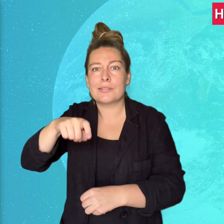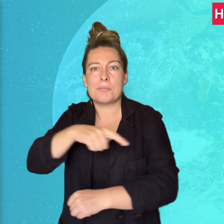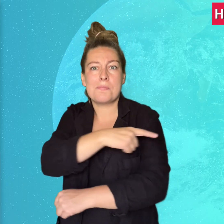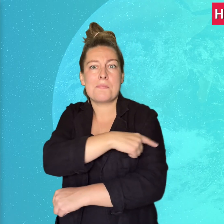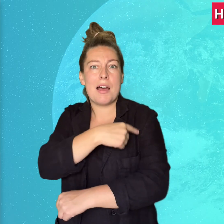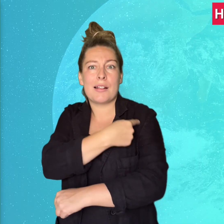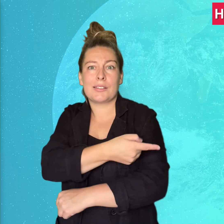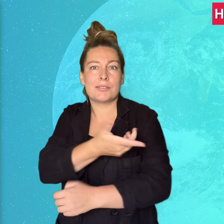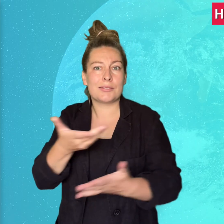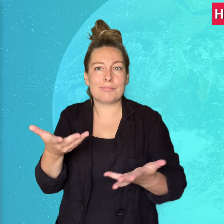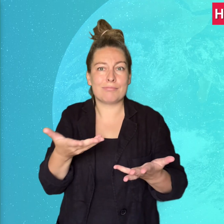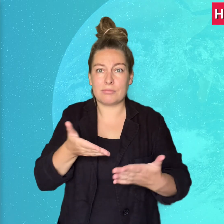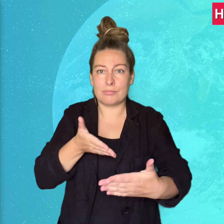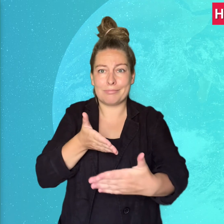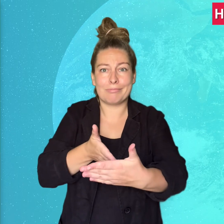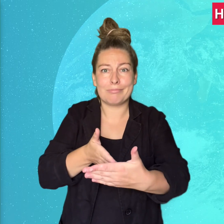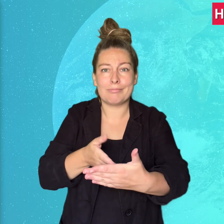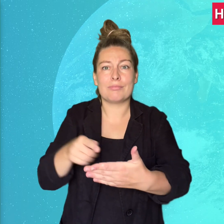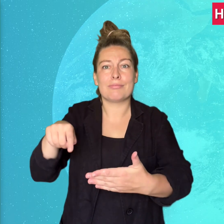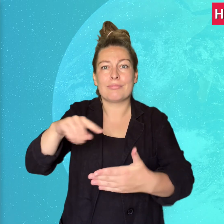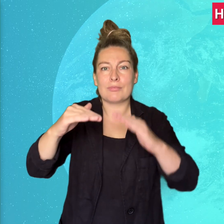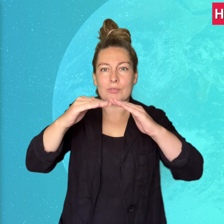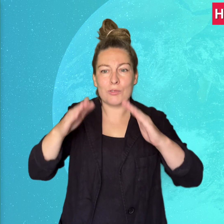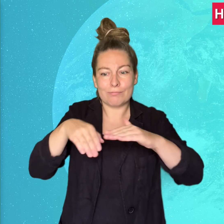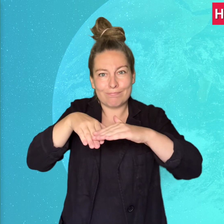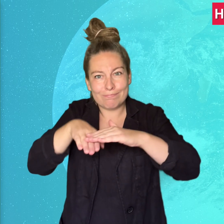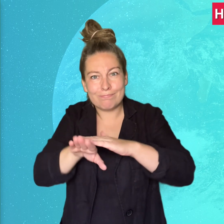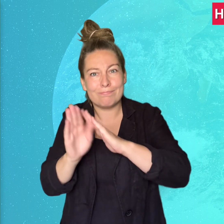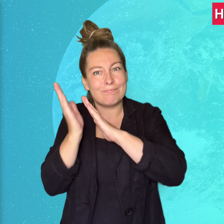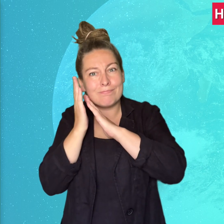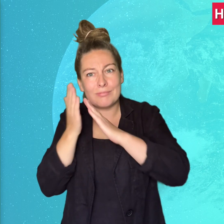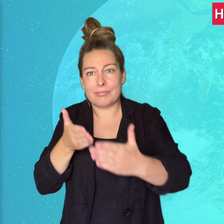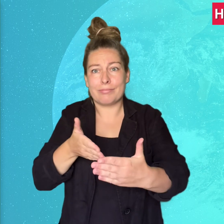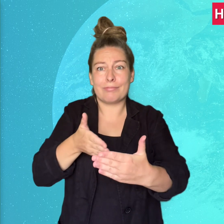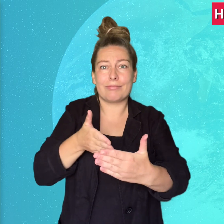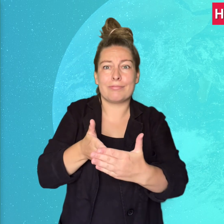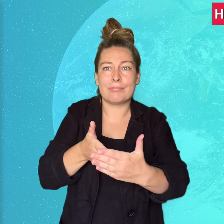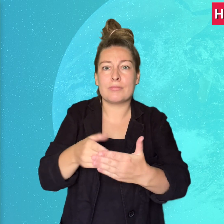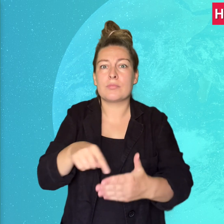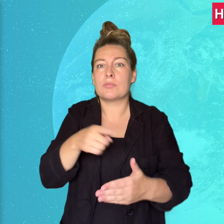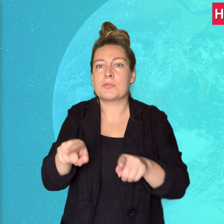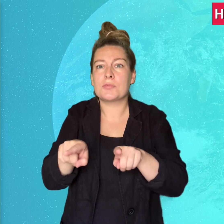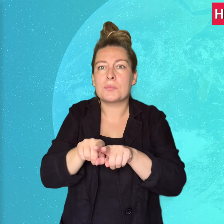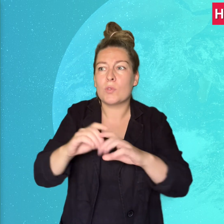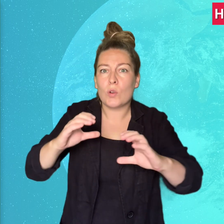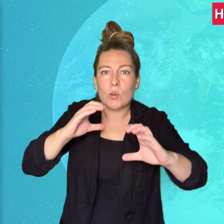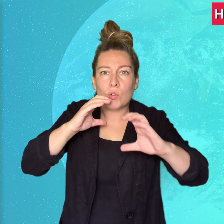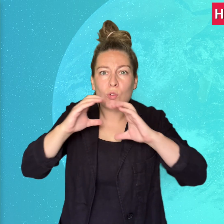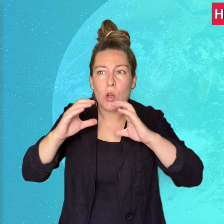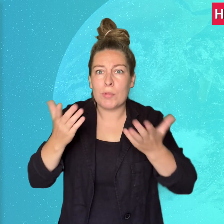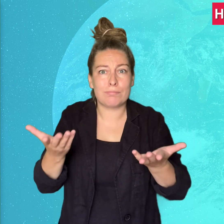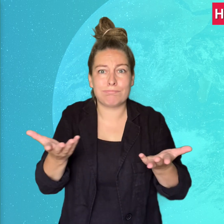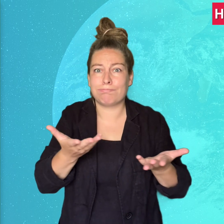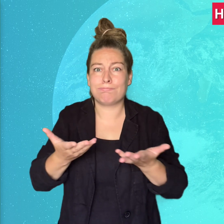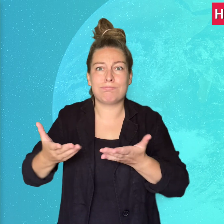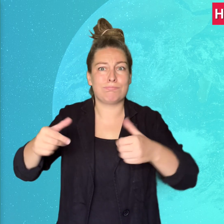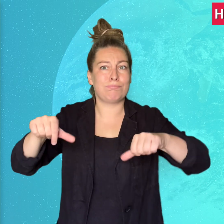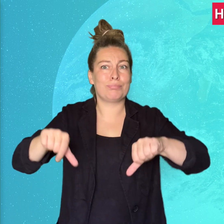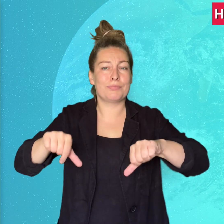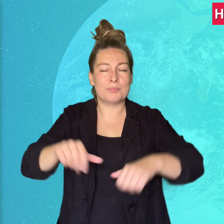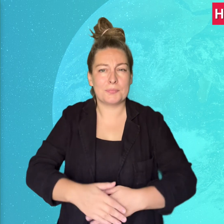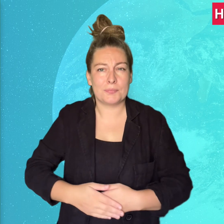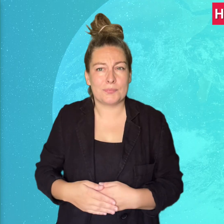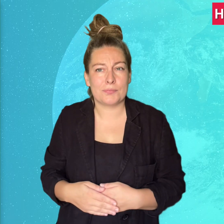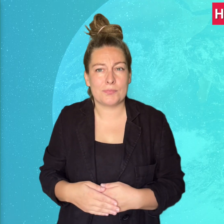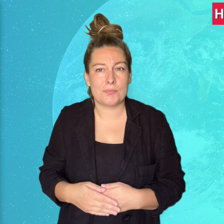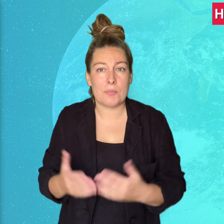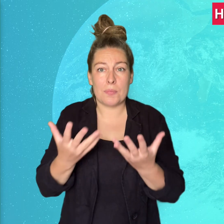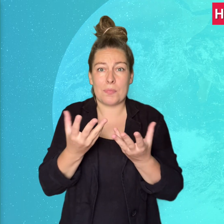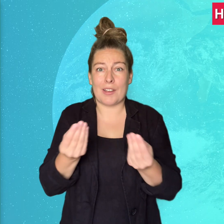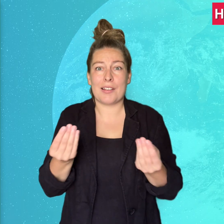survival is harder - medical care is limited, shelters are not accessible,